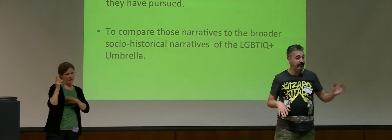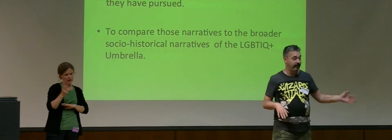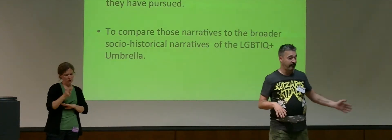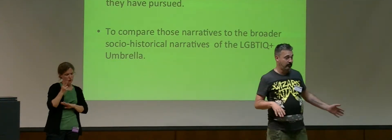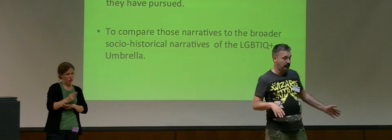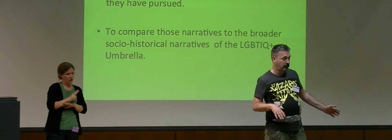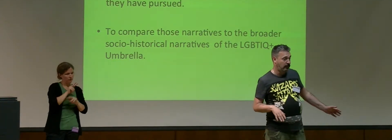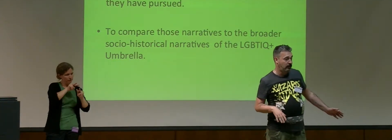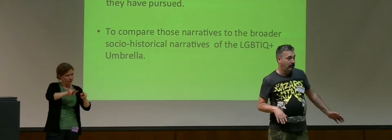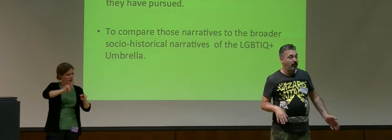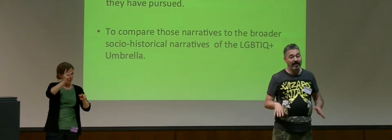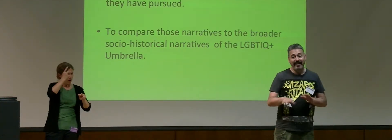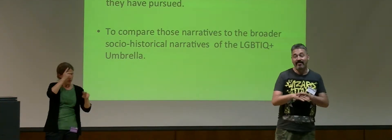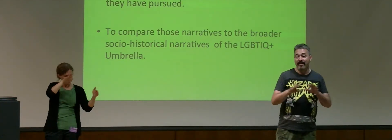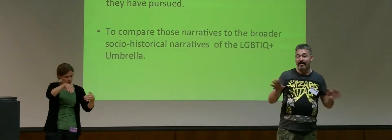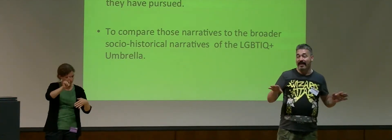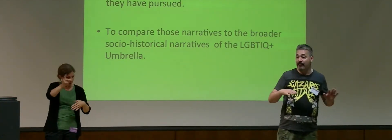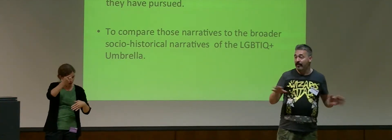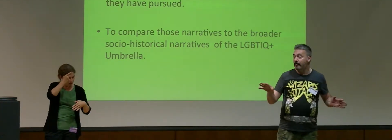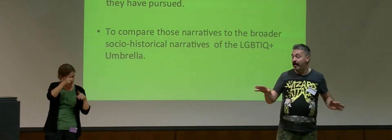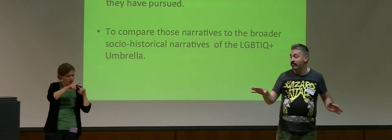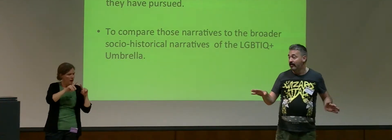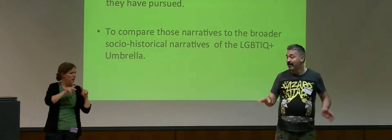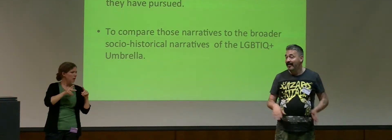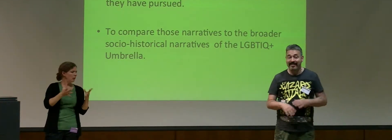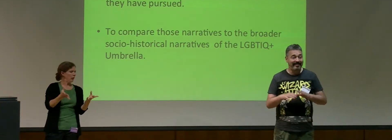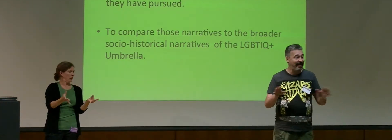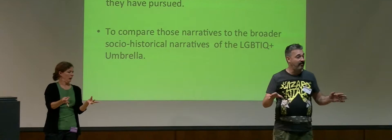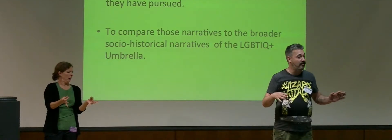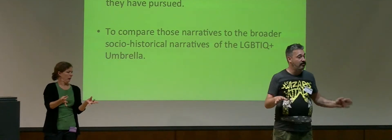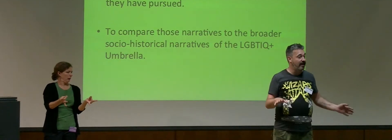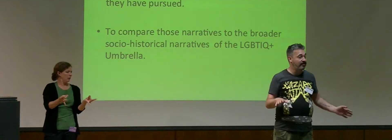but what it gets very iffy about is sex and gender